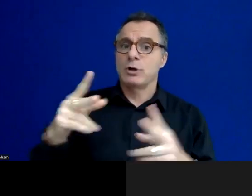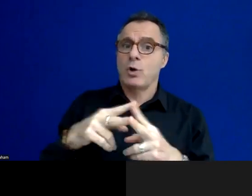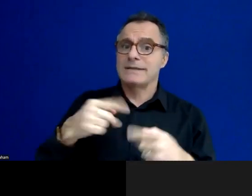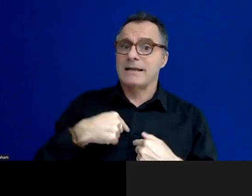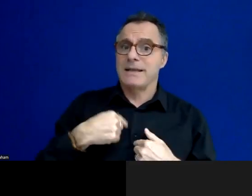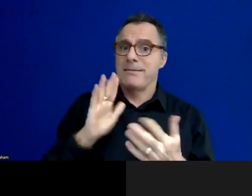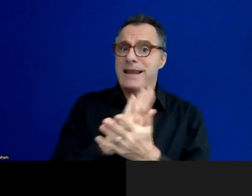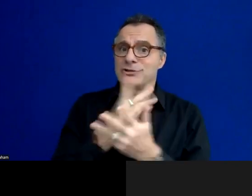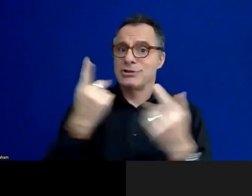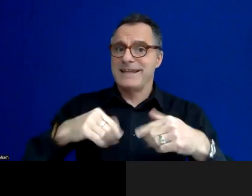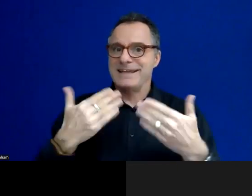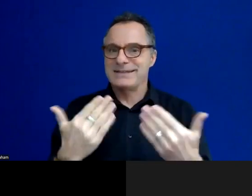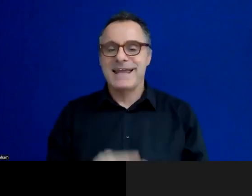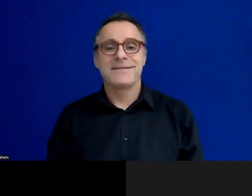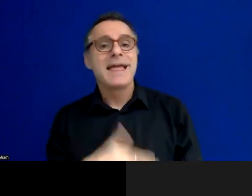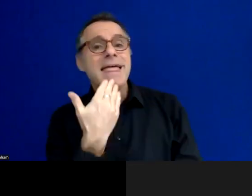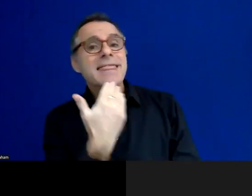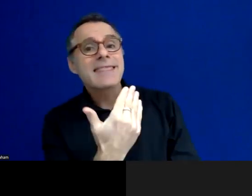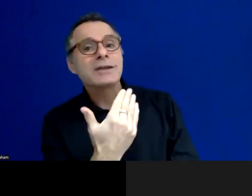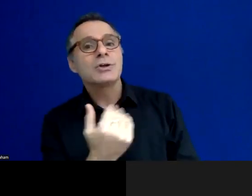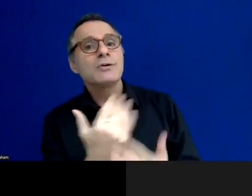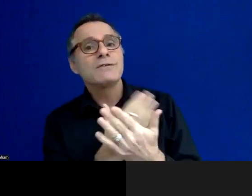Charlotte: Brilliant, thank you so much for sharing with us and I